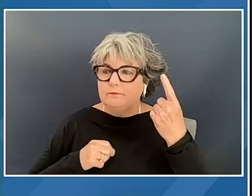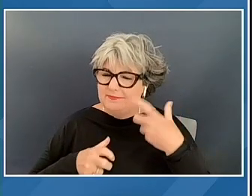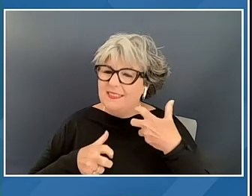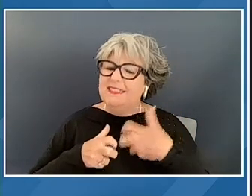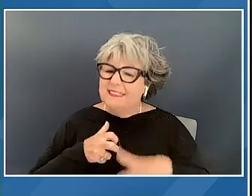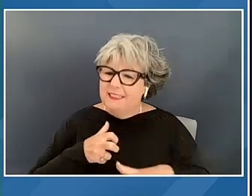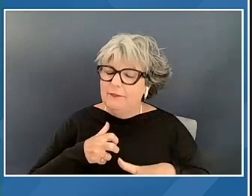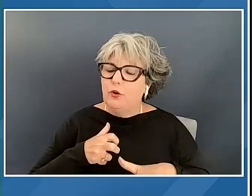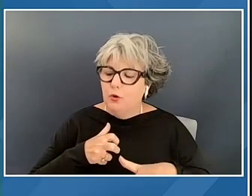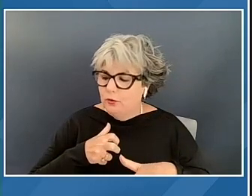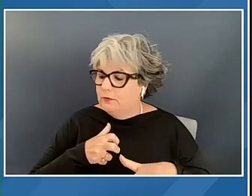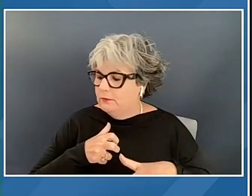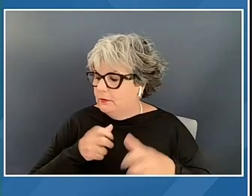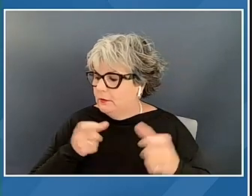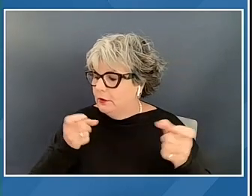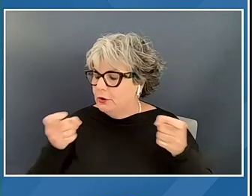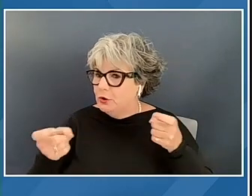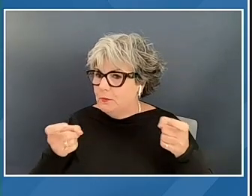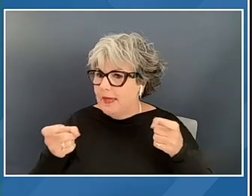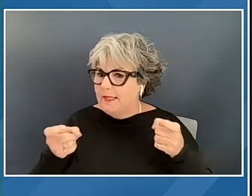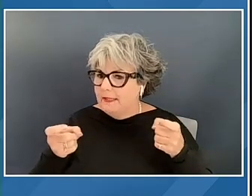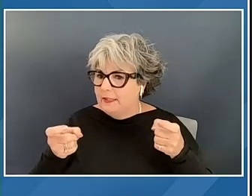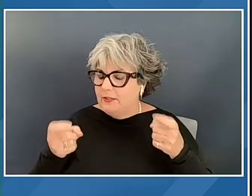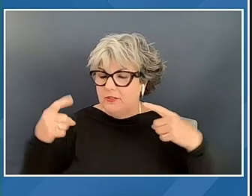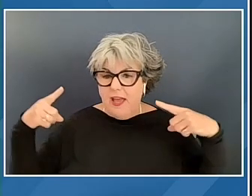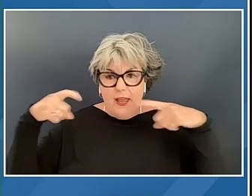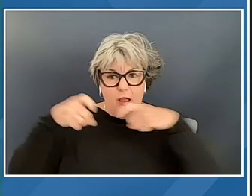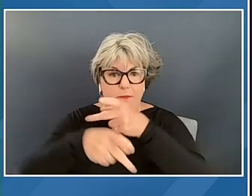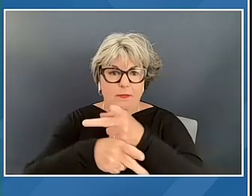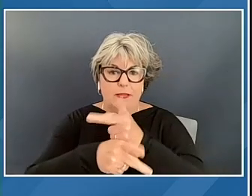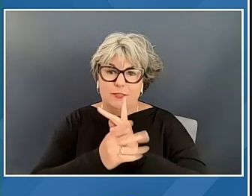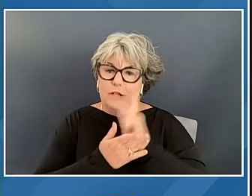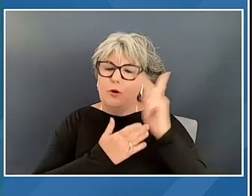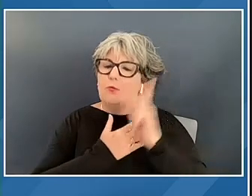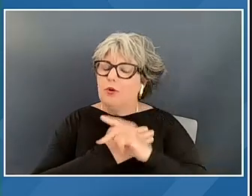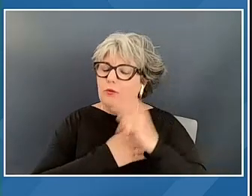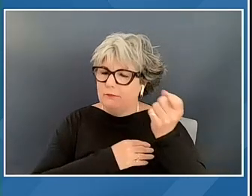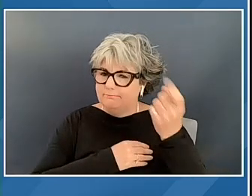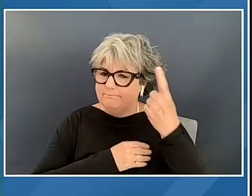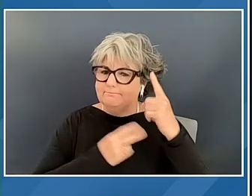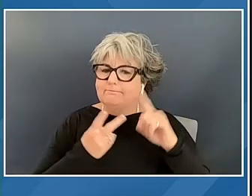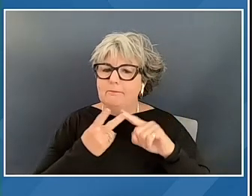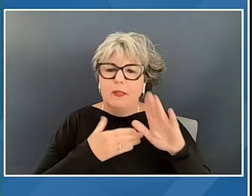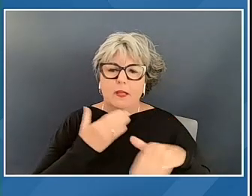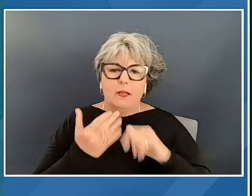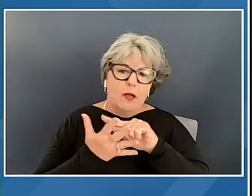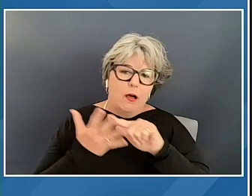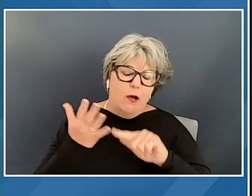manage a very complex loan program and, and all of the moving pieces and parts and